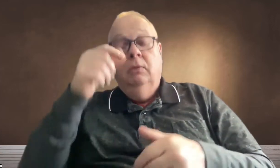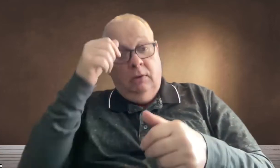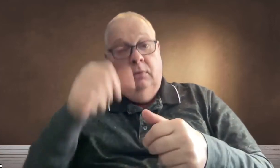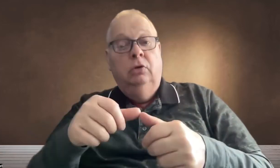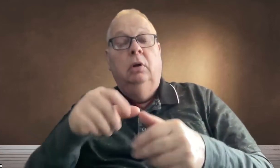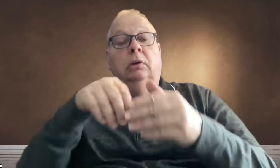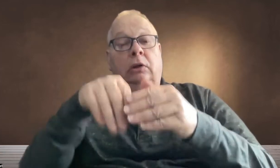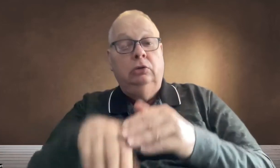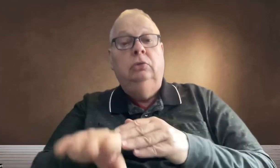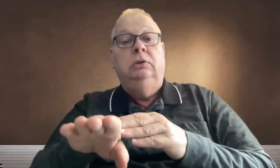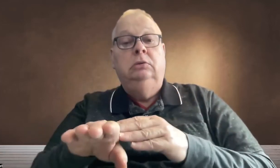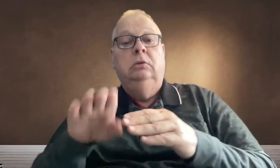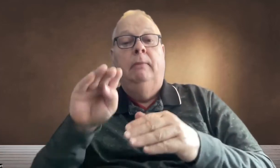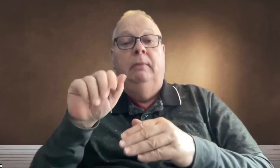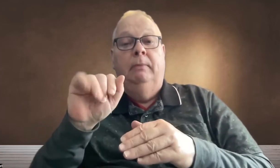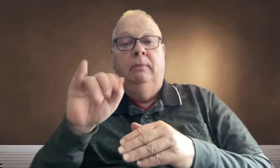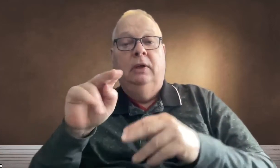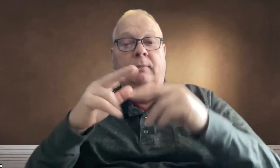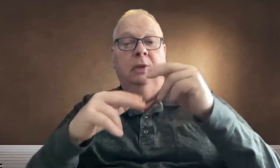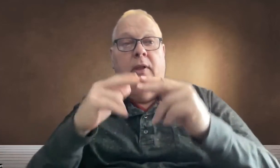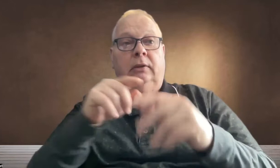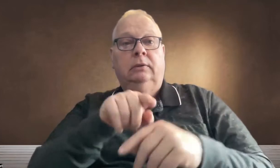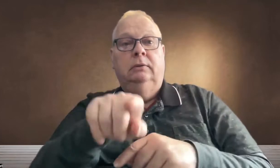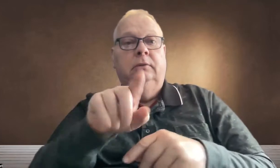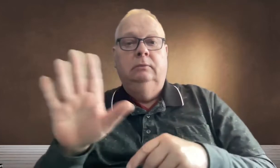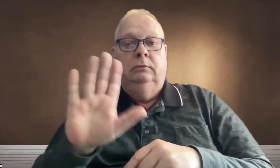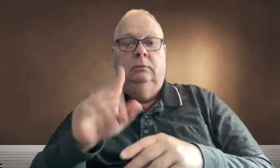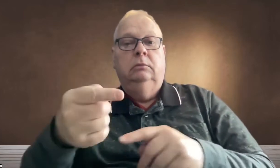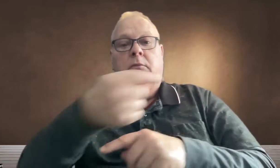Remember, do not come in at the main entrance.